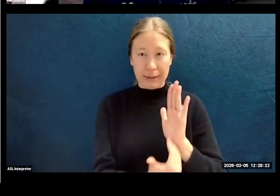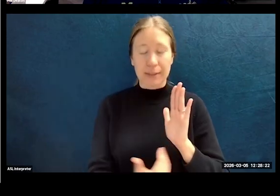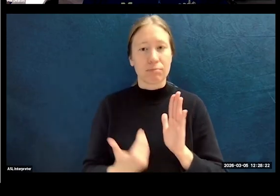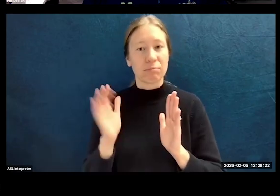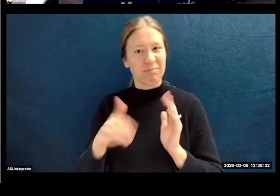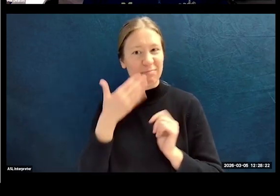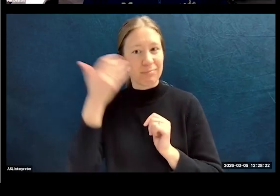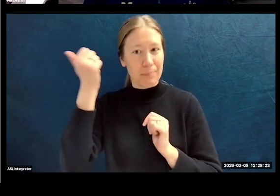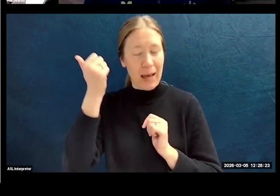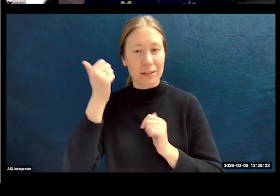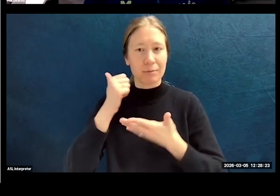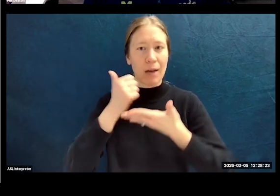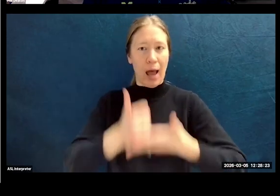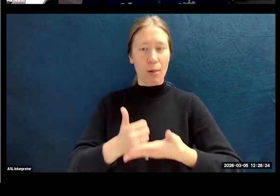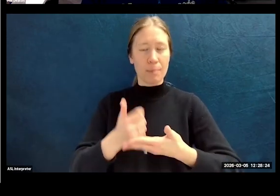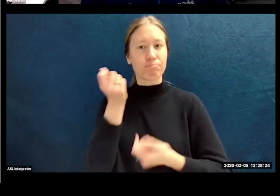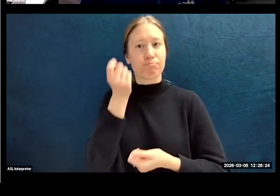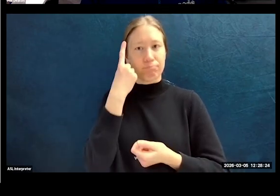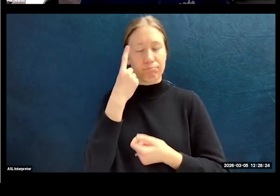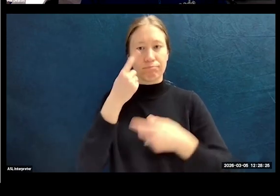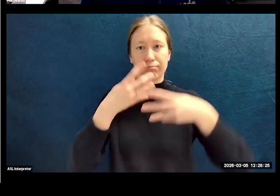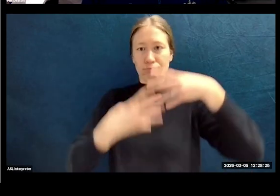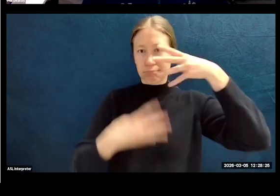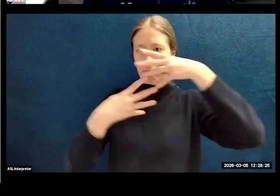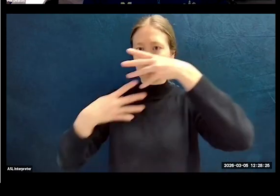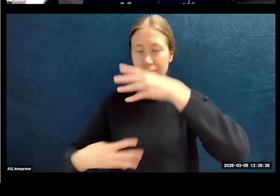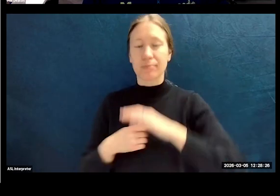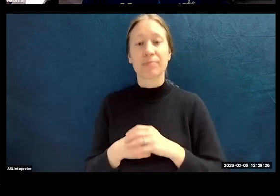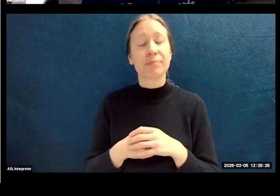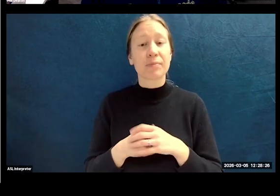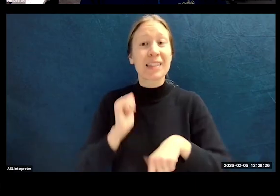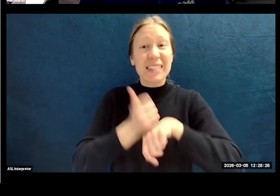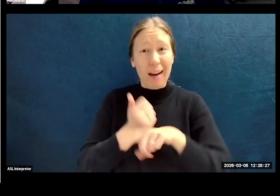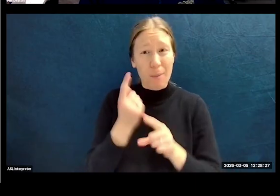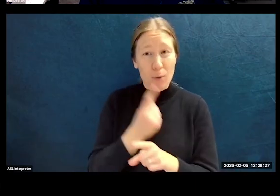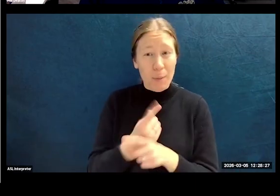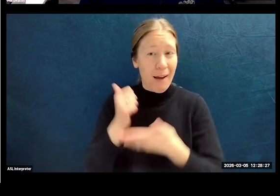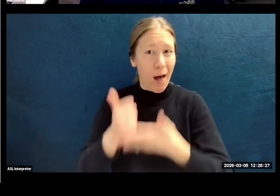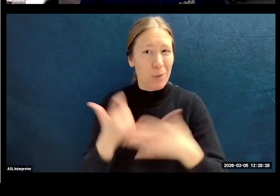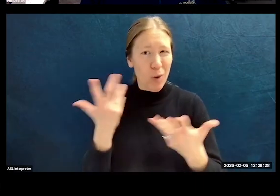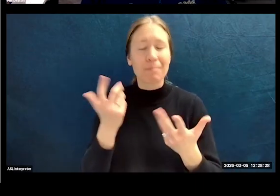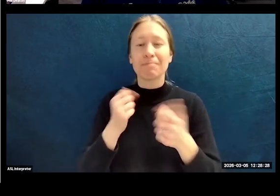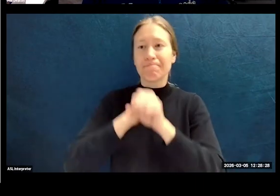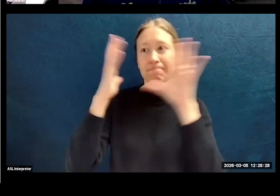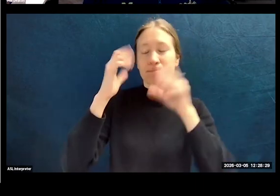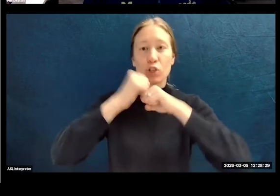in a list format. Using those lists correctly can help convey structure and using predefined bullet types